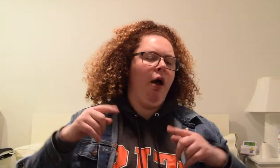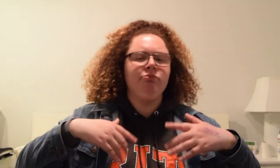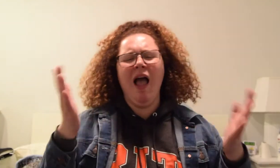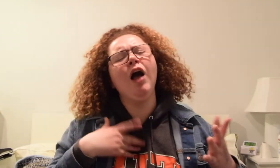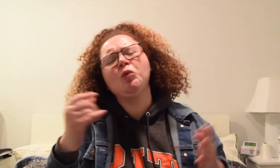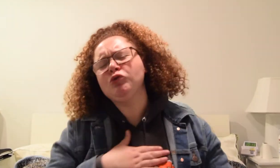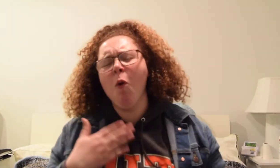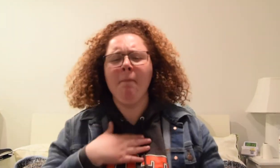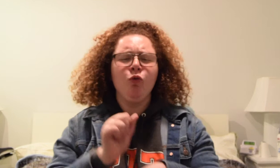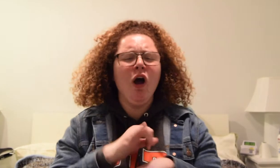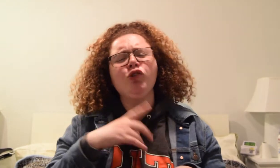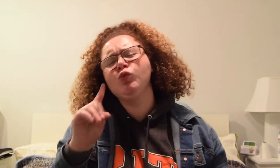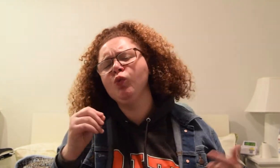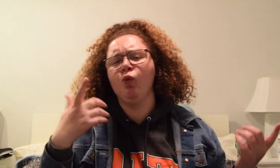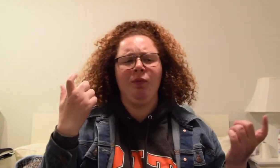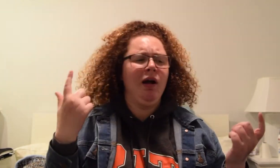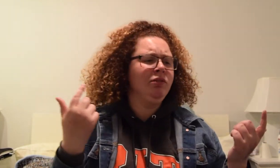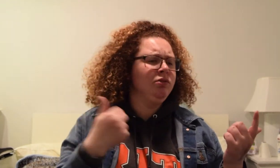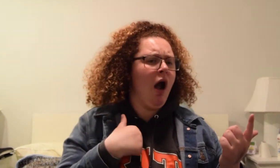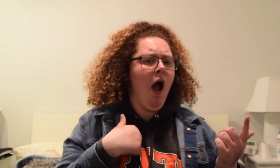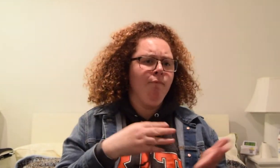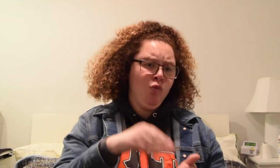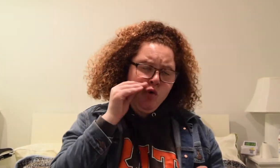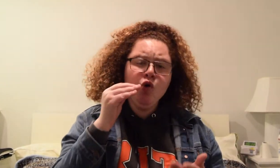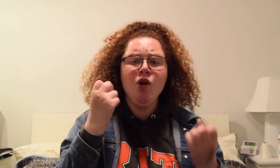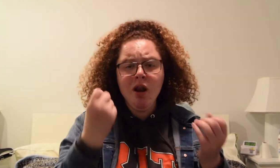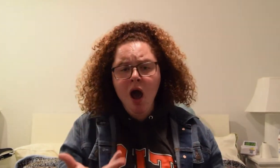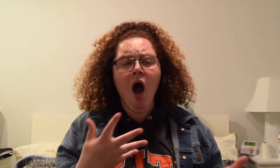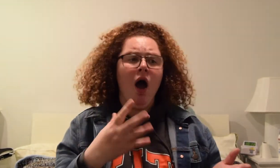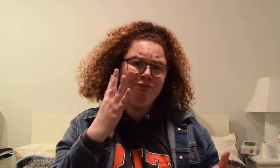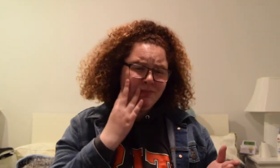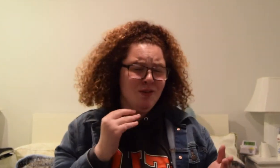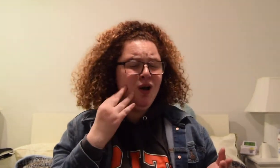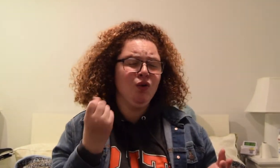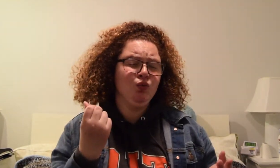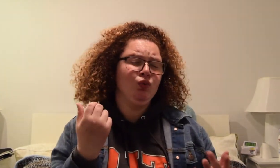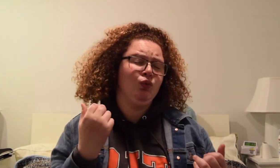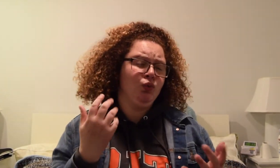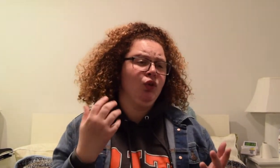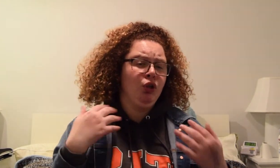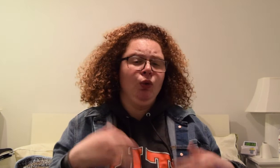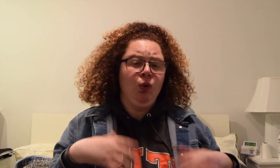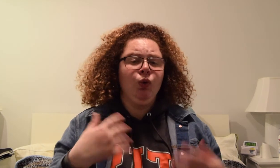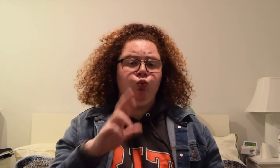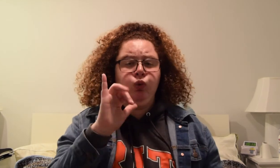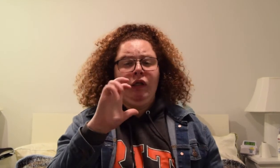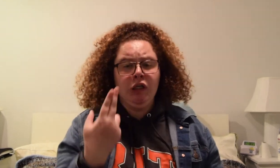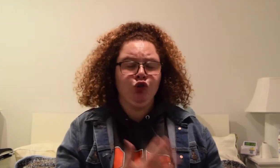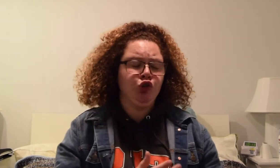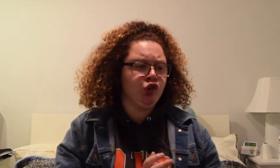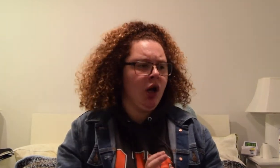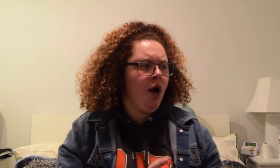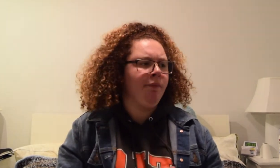But yeah, I do enjoy my job. I really do. I've learned a lot and get experience. It's very rich